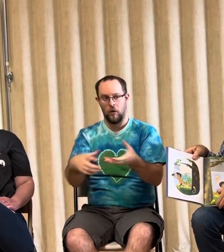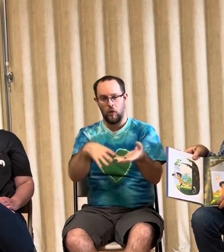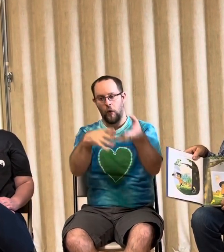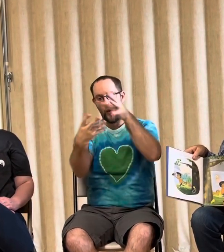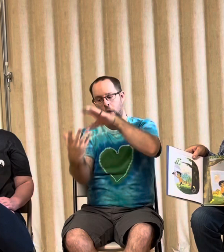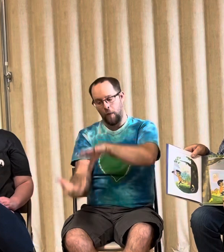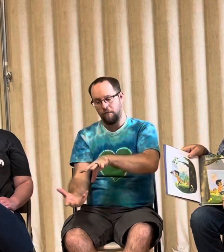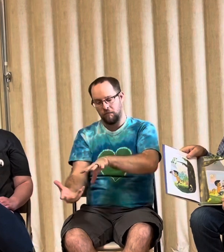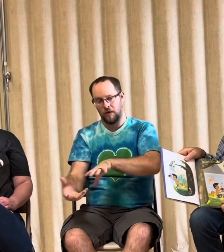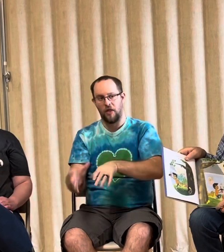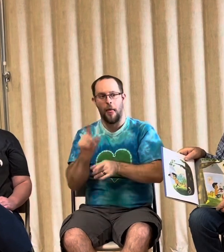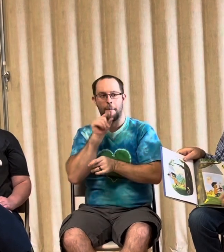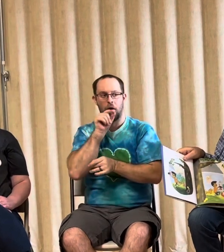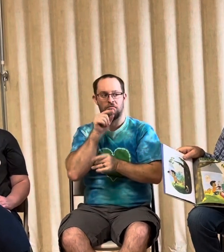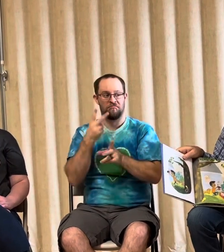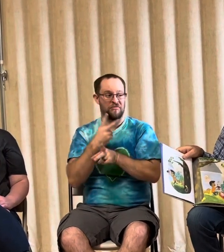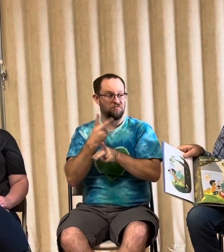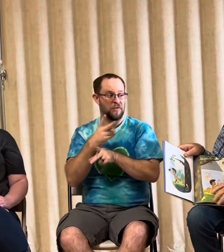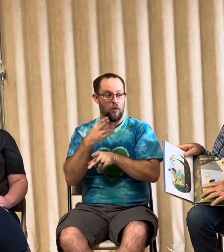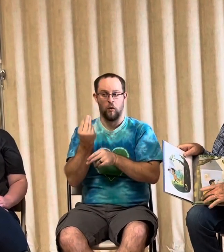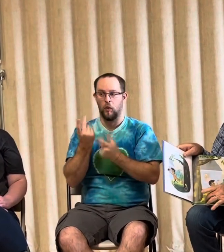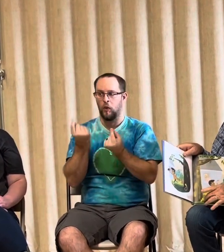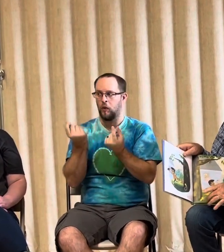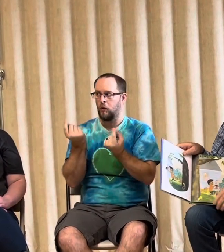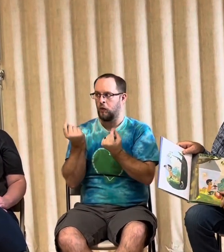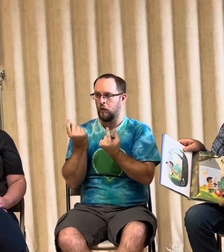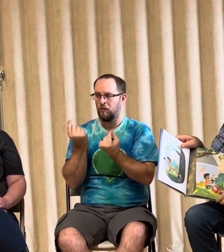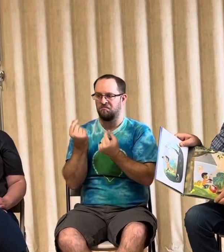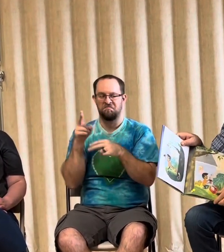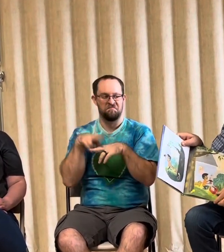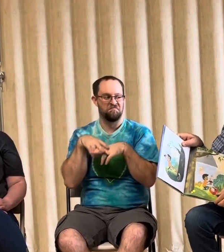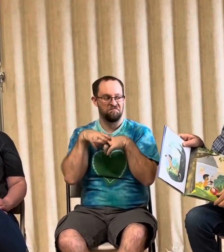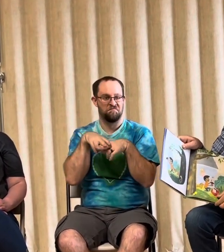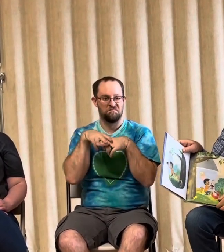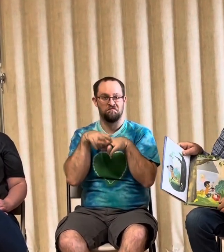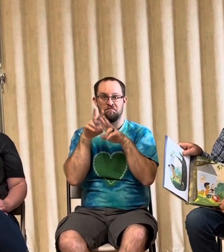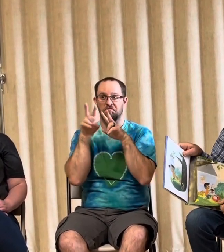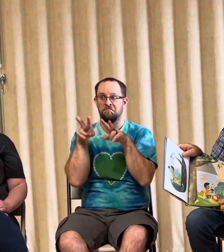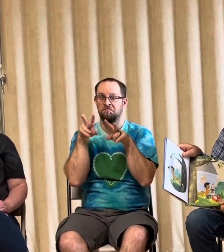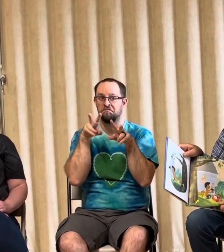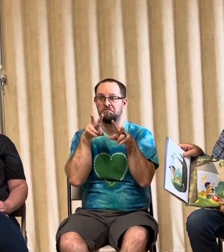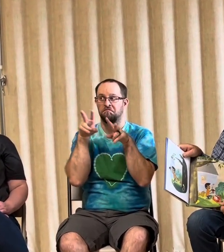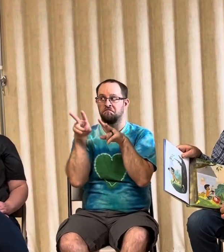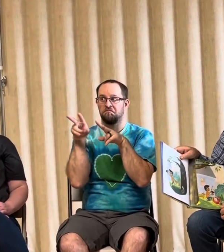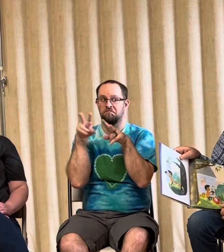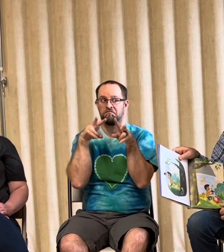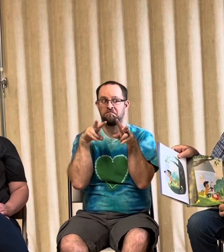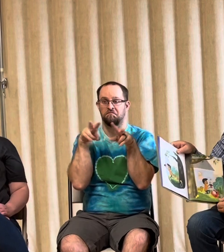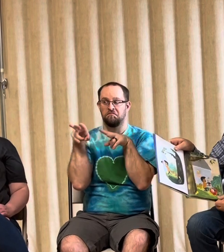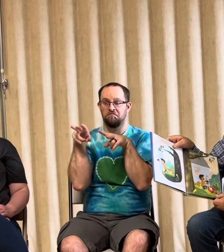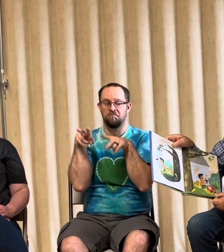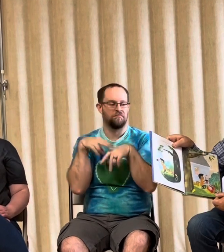the birds trying to figure out what to do! It's kind of sitting here watching what